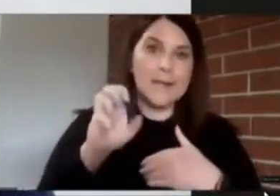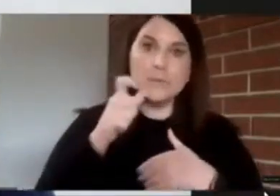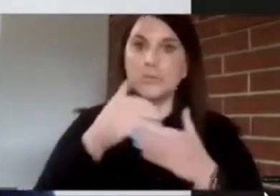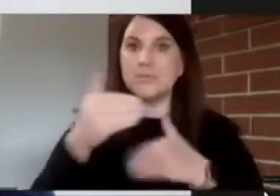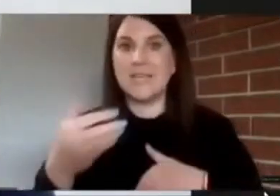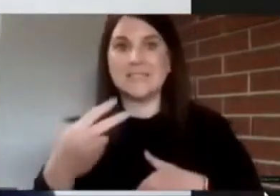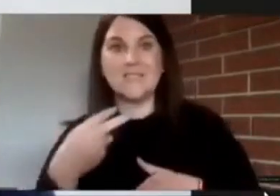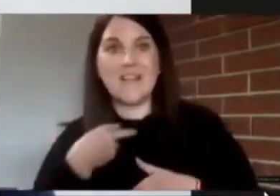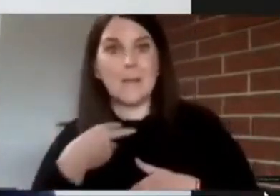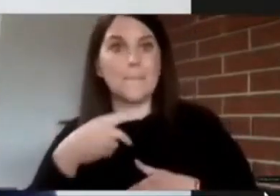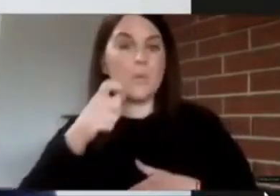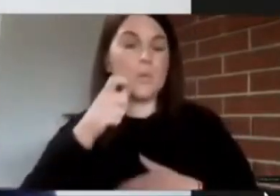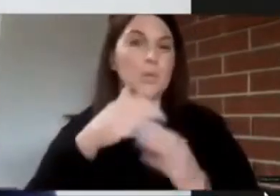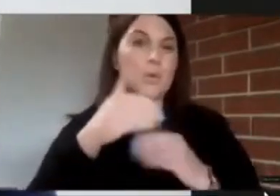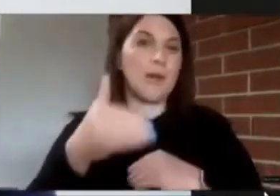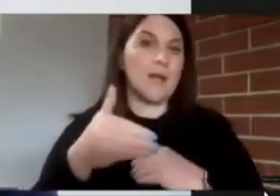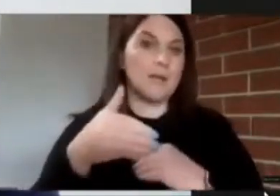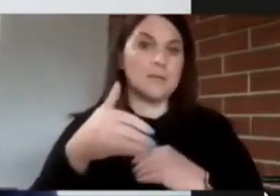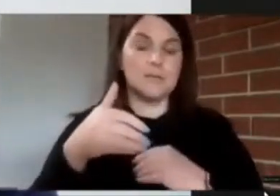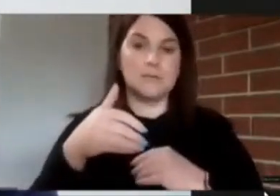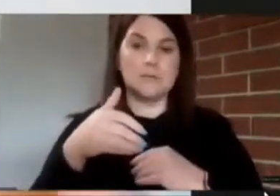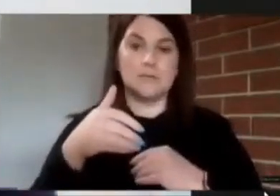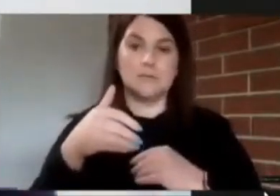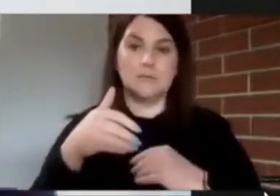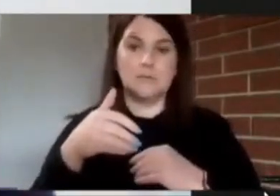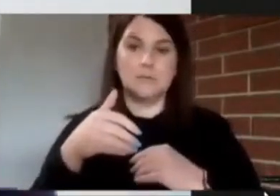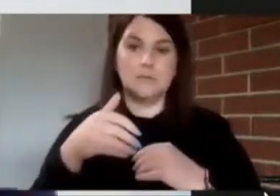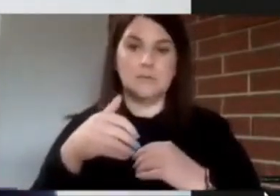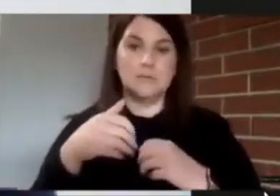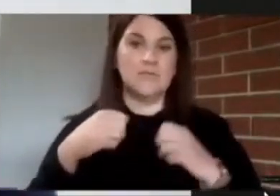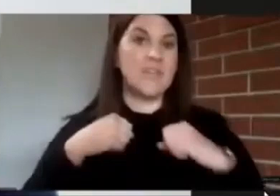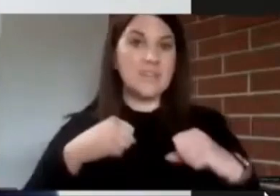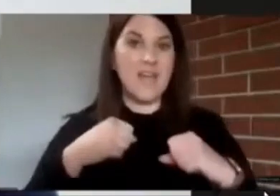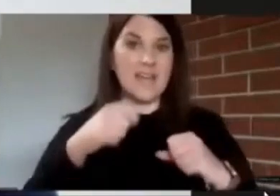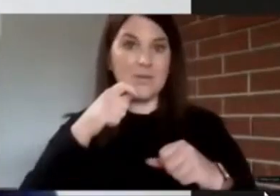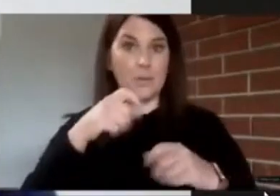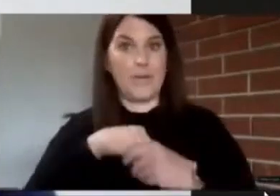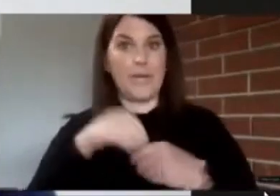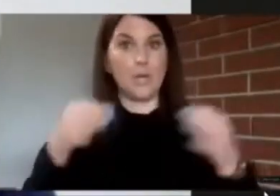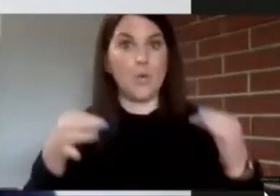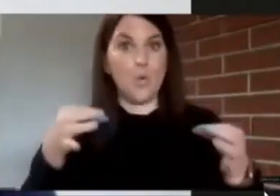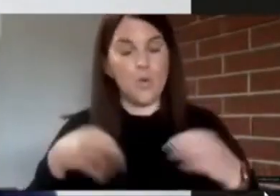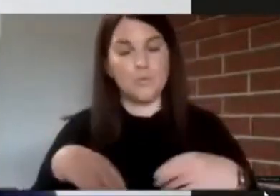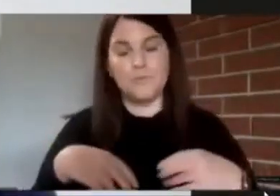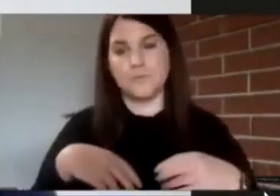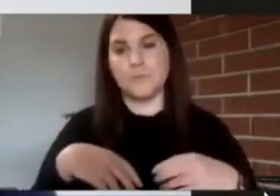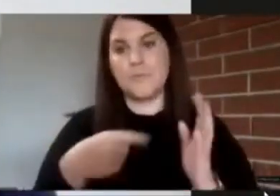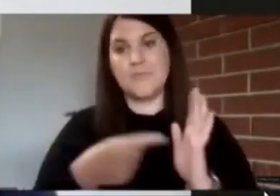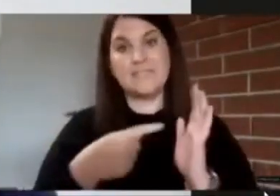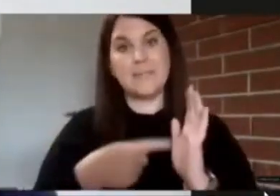to, the next, you know, the next defendants' cases up in court, it's sometimes easy to